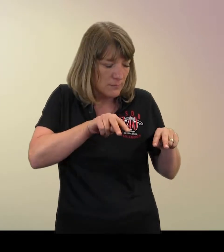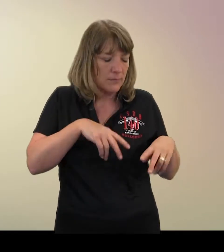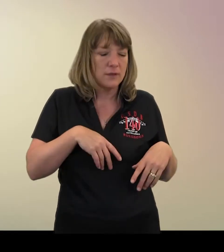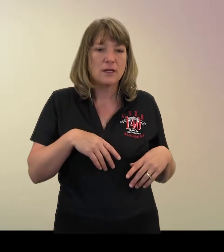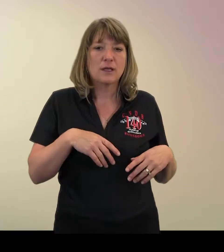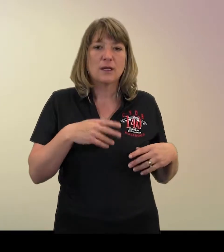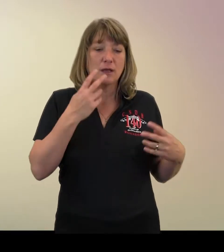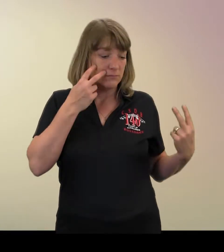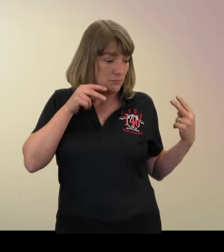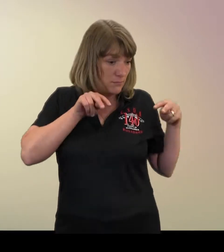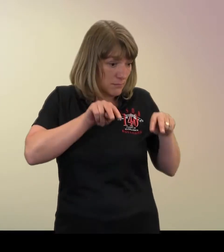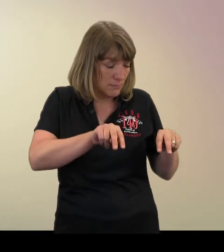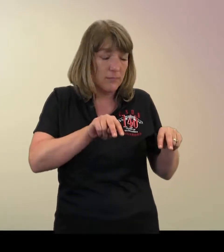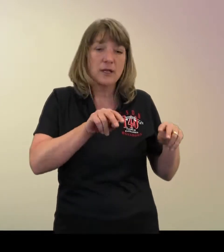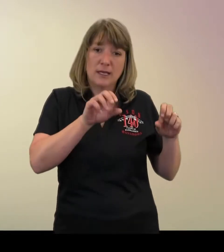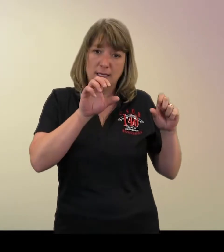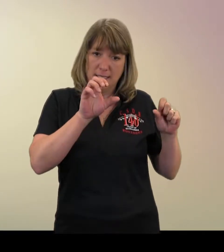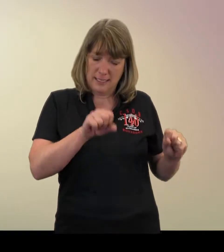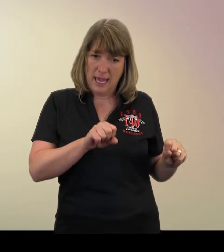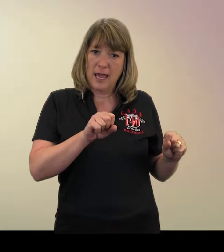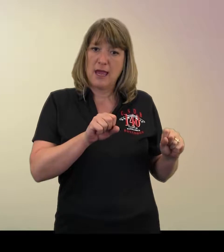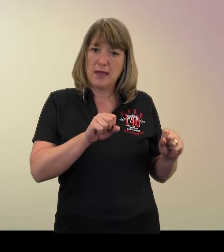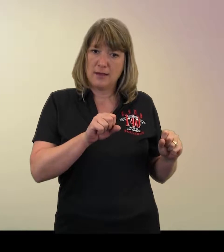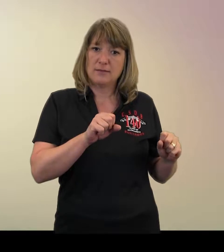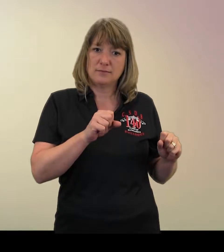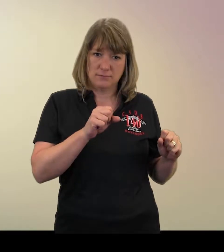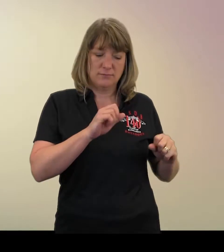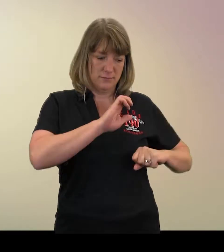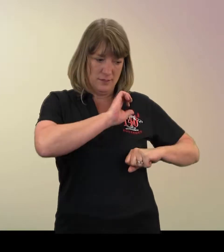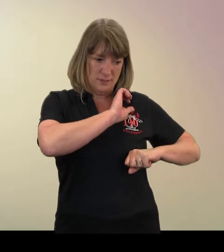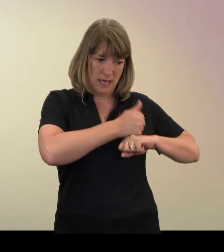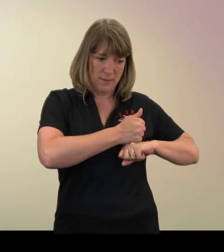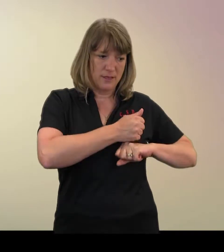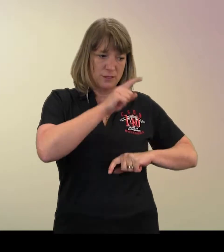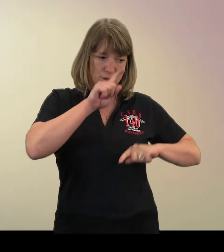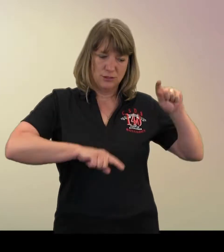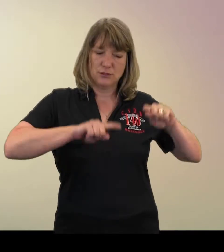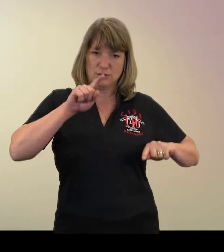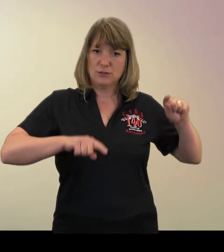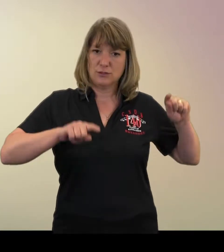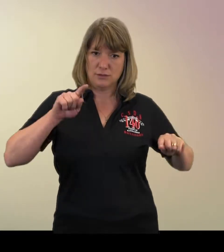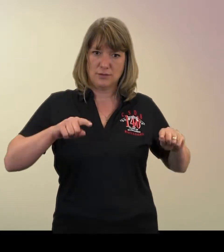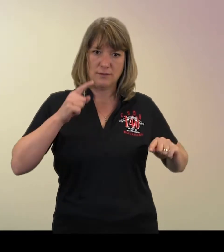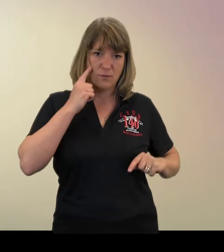We know that joint attention, itself, can look and be established in different ways with children,